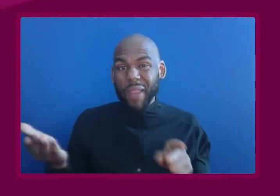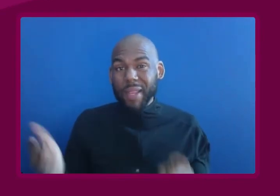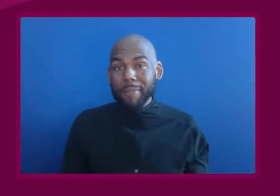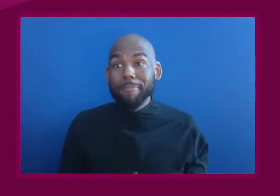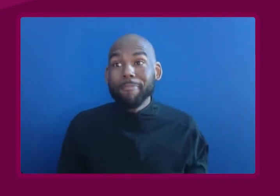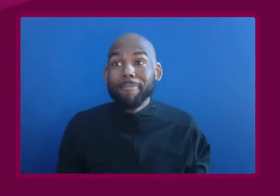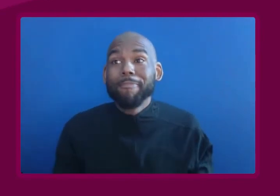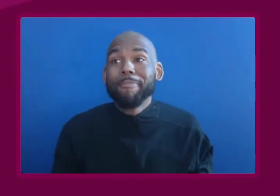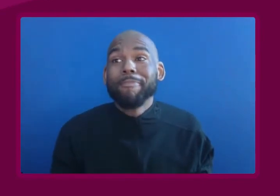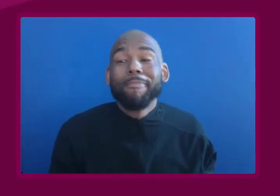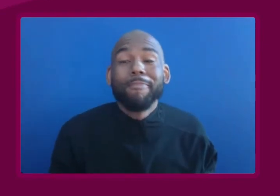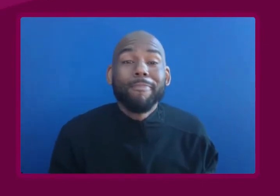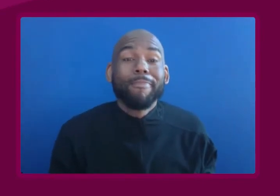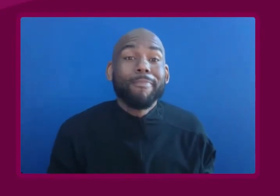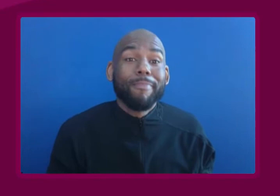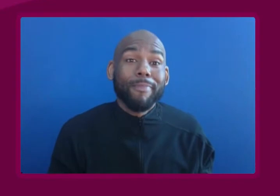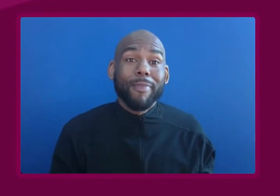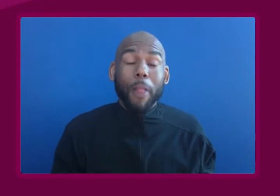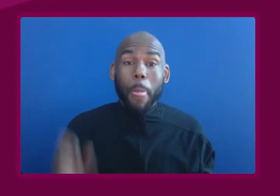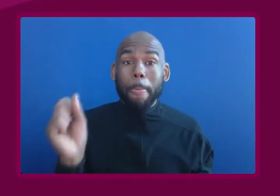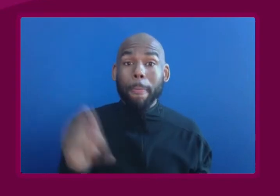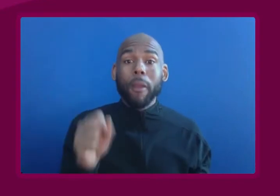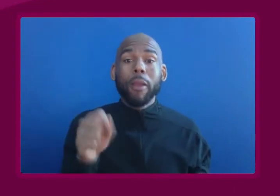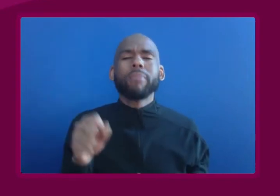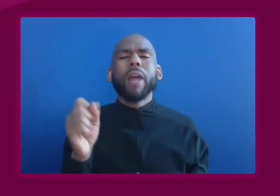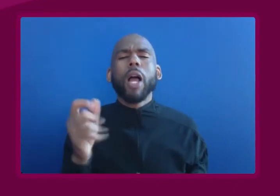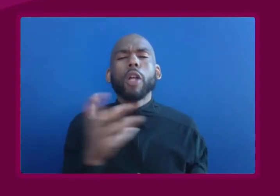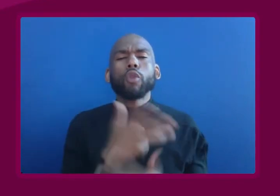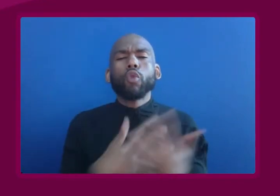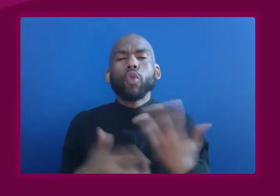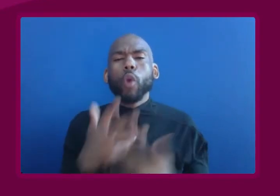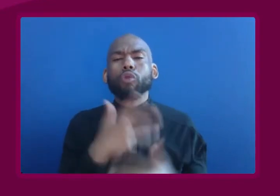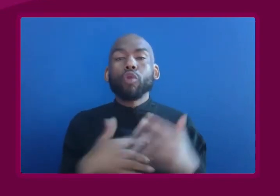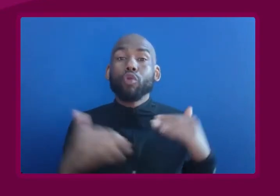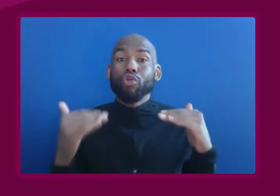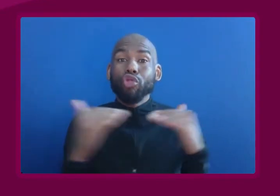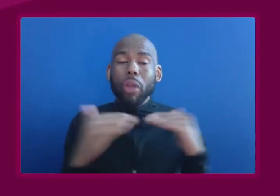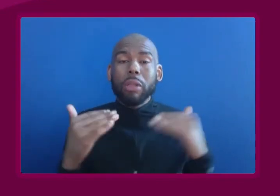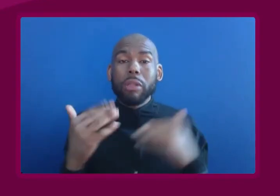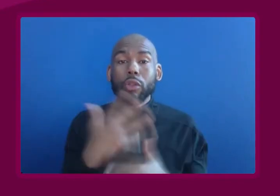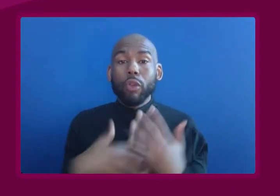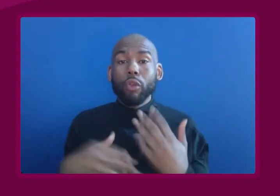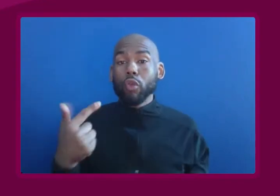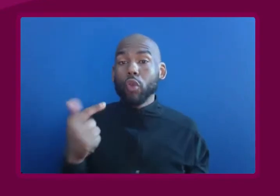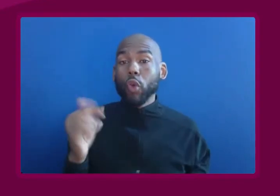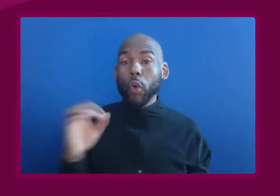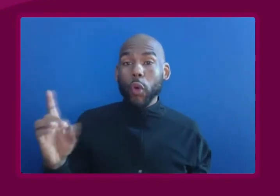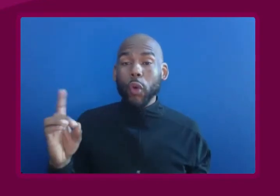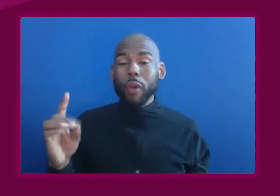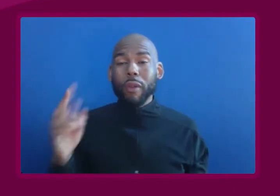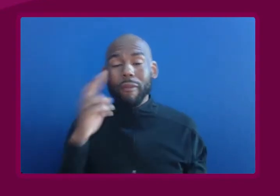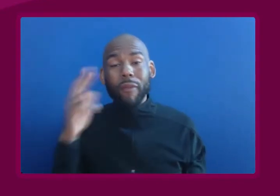I think as well as from a social justice and a social good standpoint, I think from a market